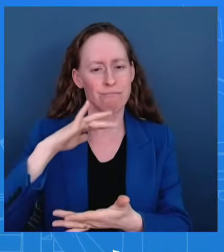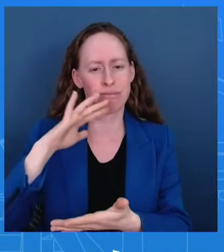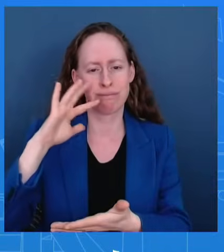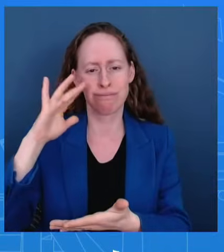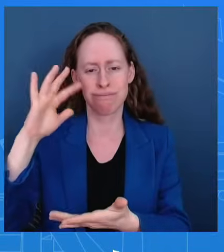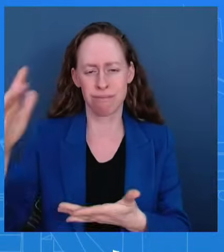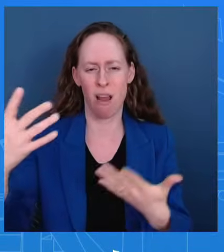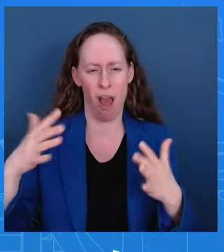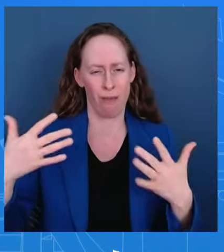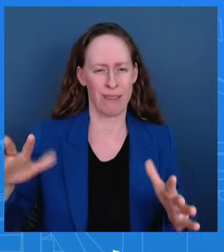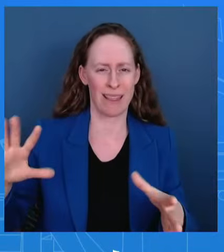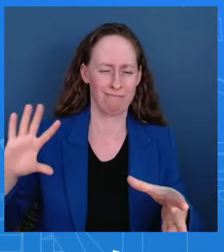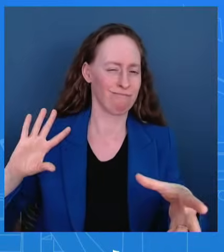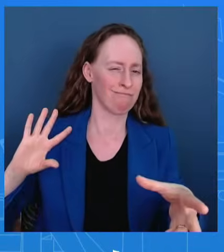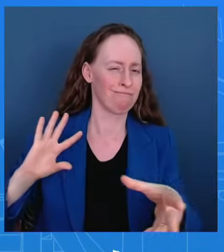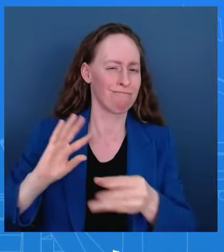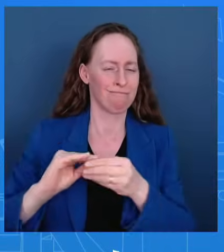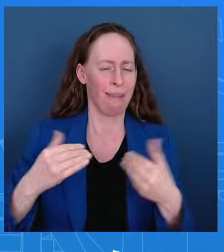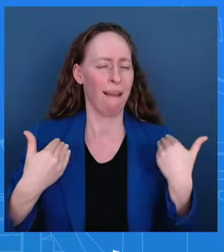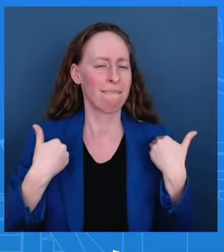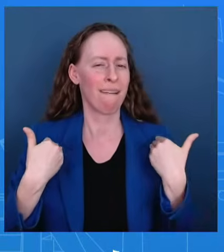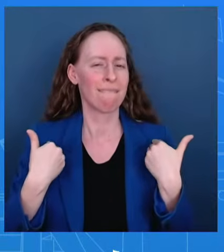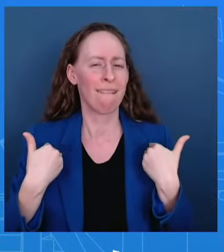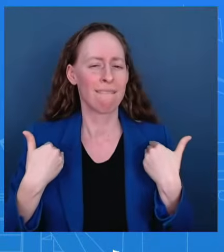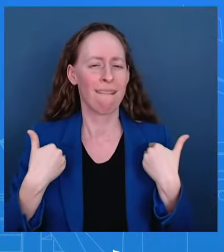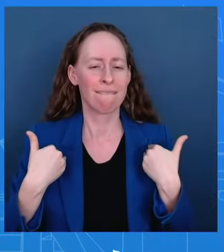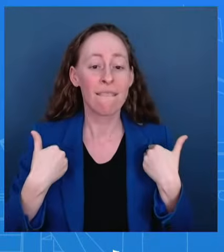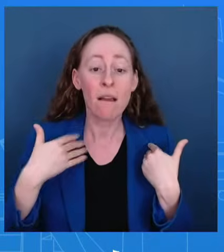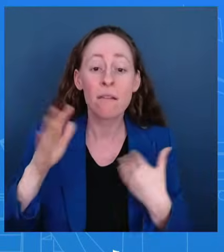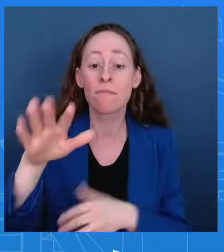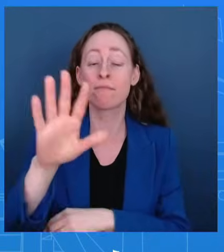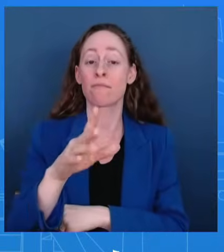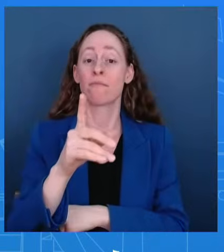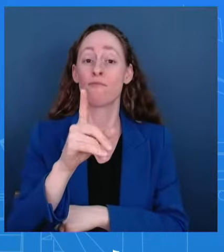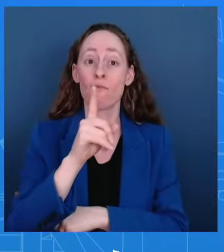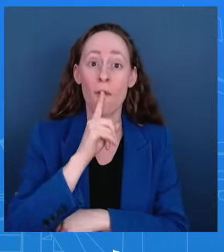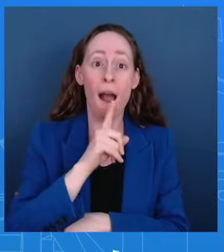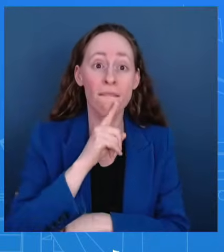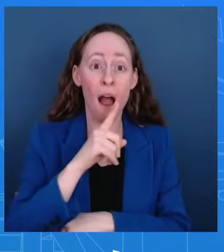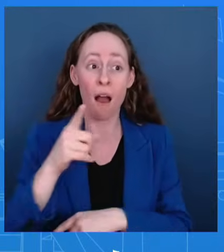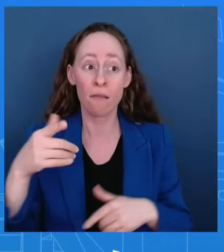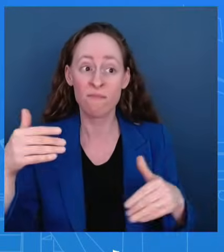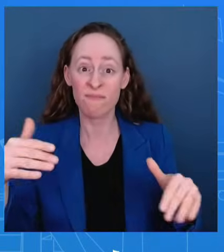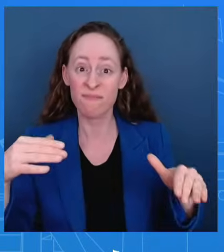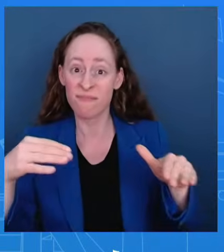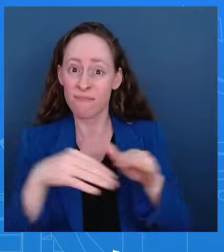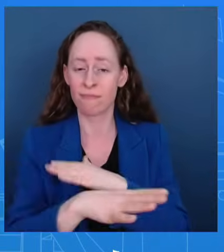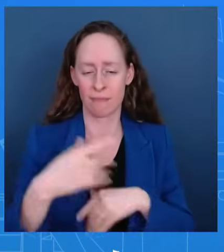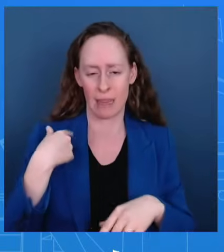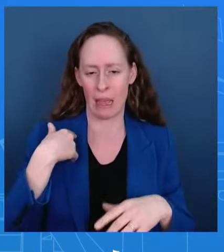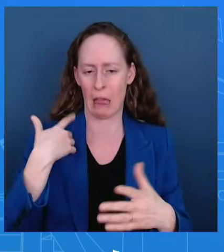I won't speak to their operations, but I think you can just disc- -- discern from news coverage alone that they continue to conduct operations in Rafah